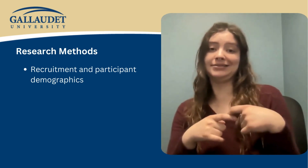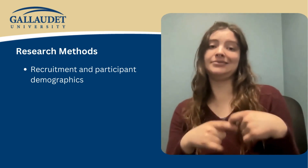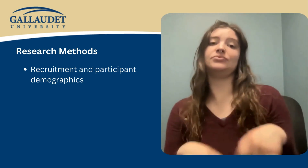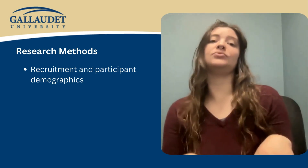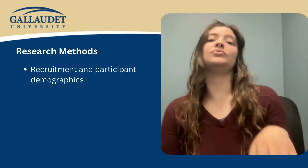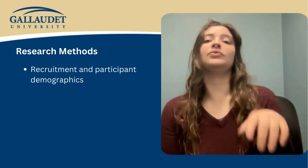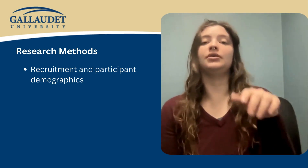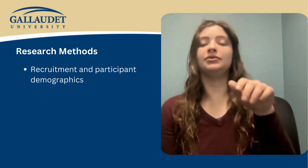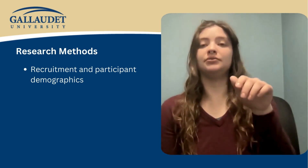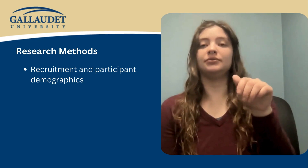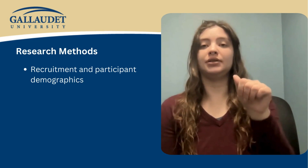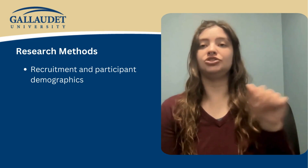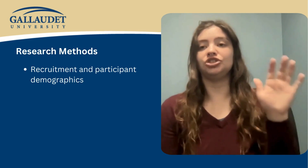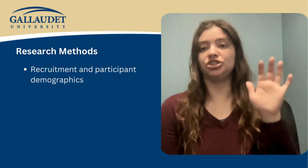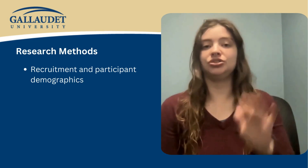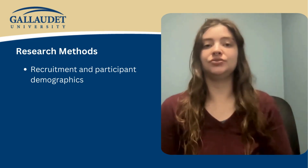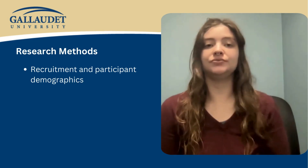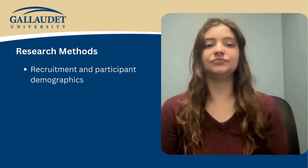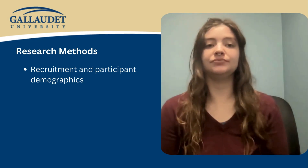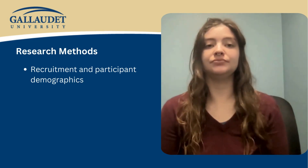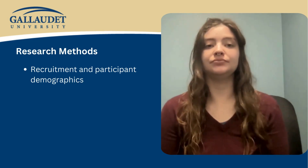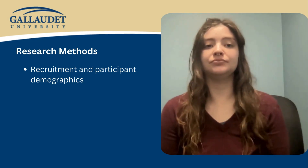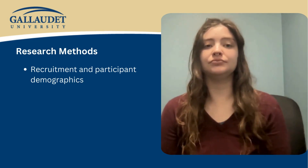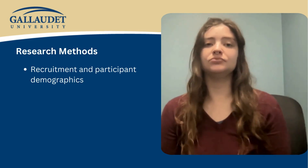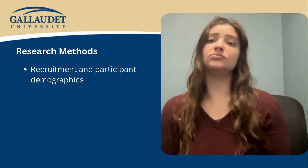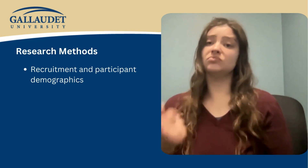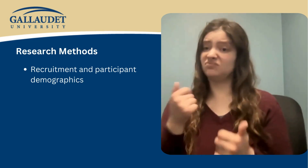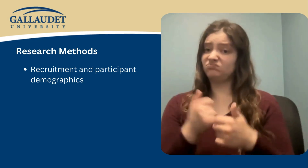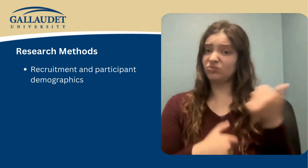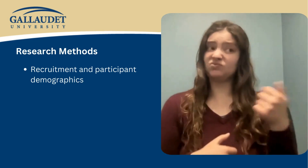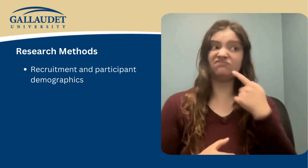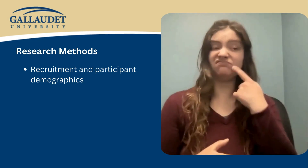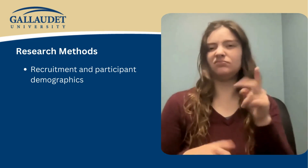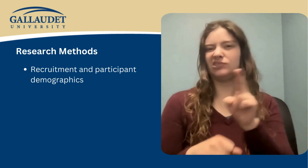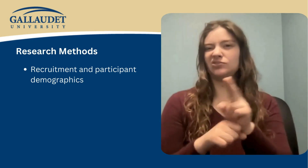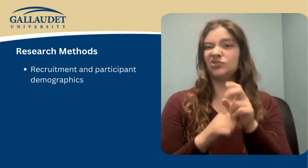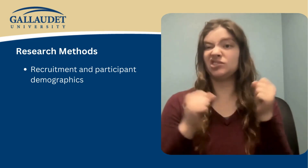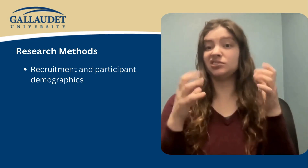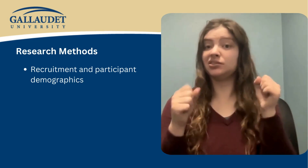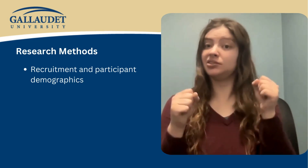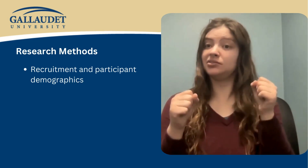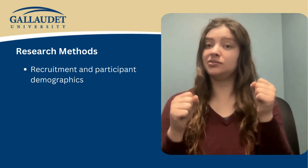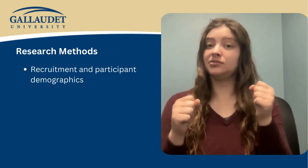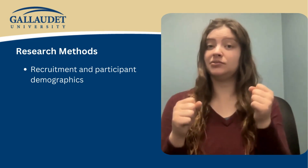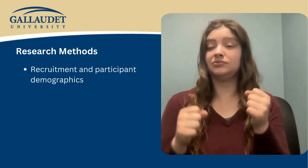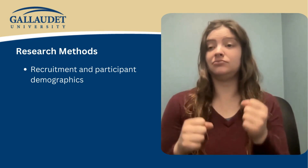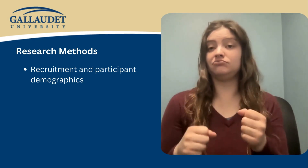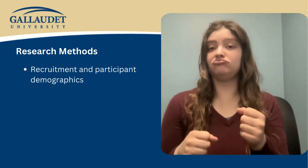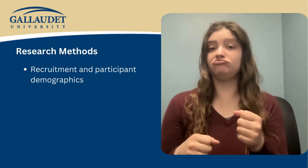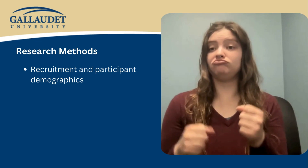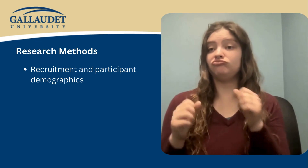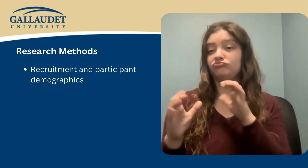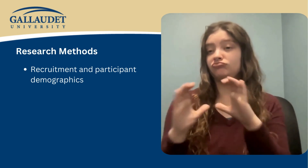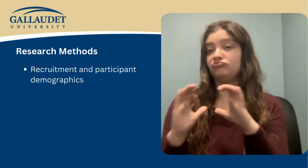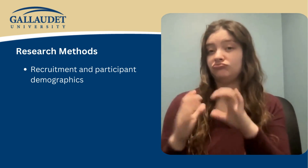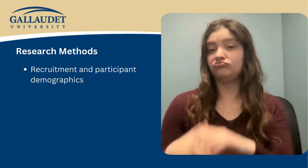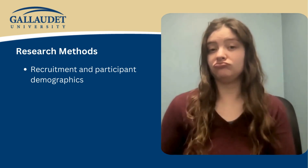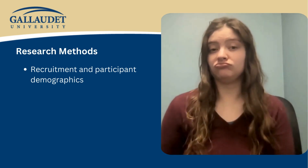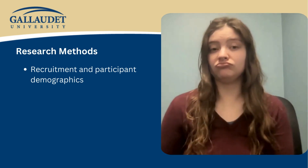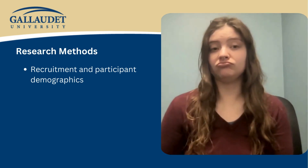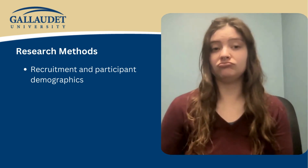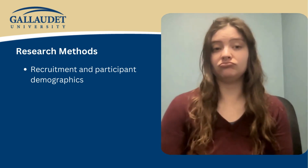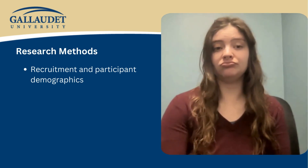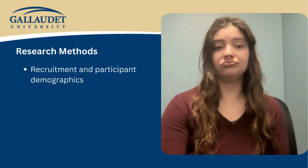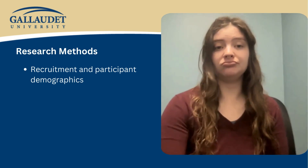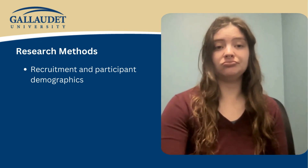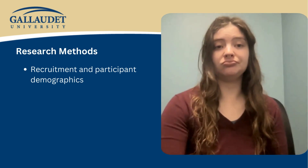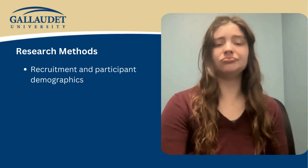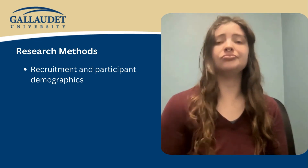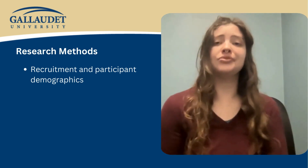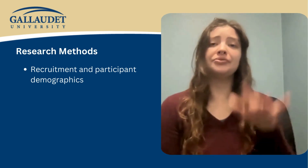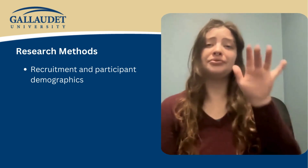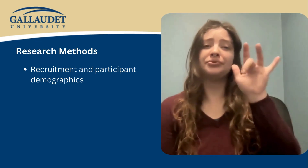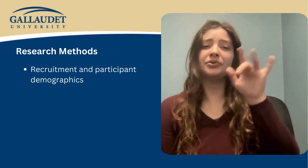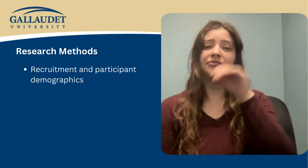Hispanic or Latino, and Asian. Almost all use ASL as their primary communication mode. Only